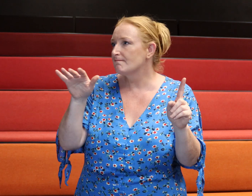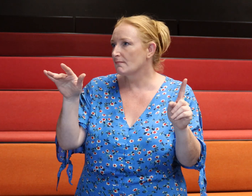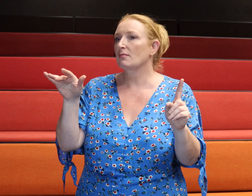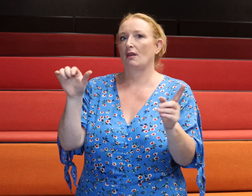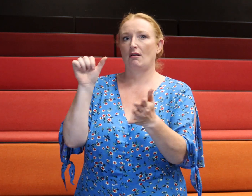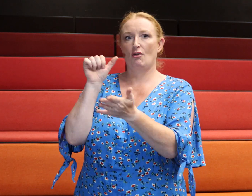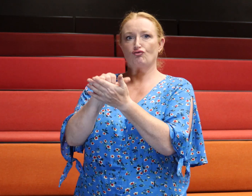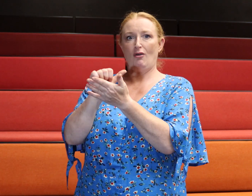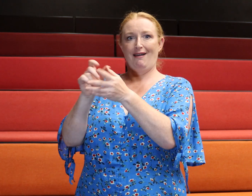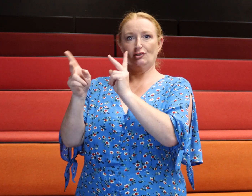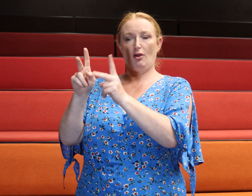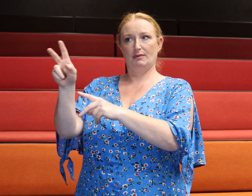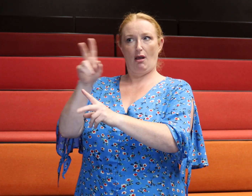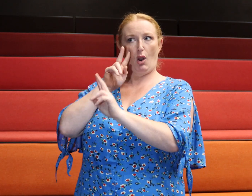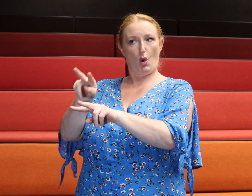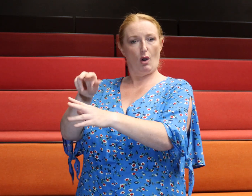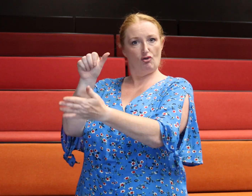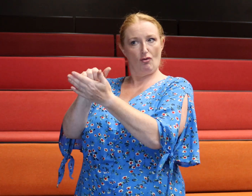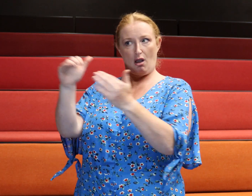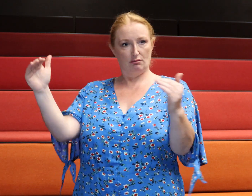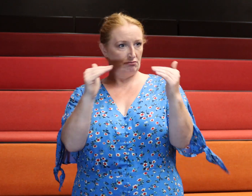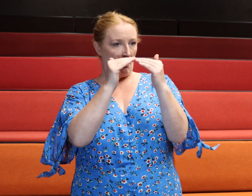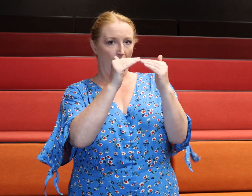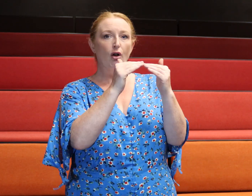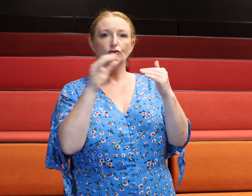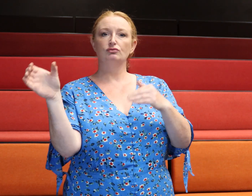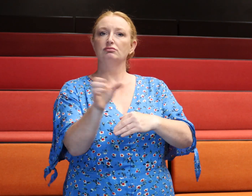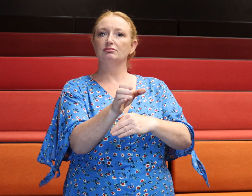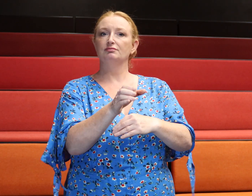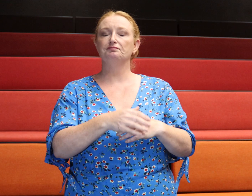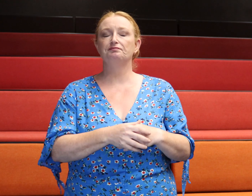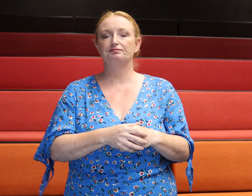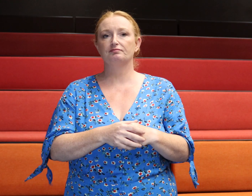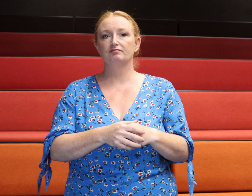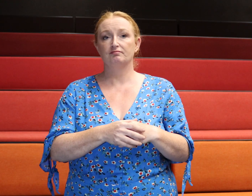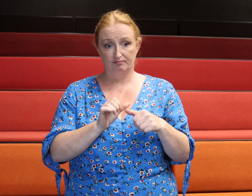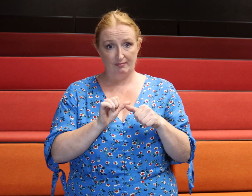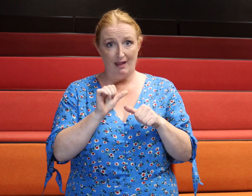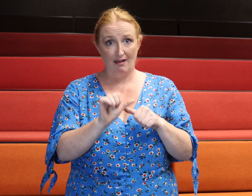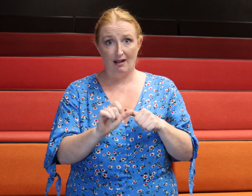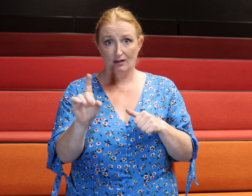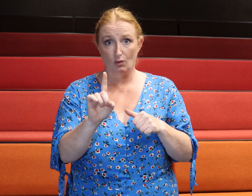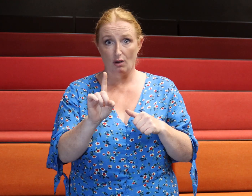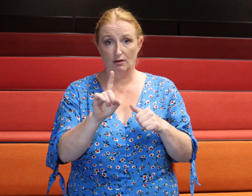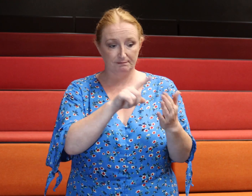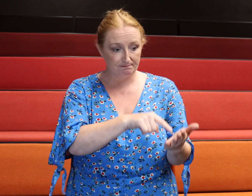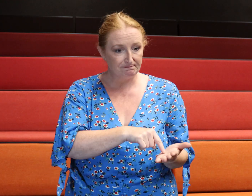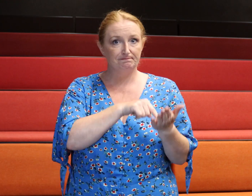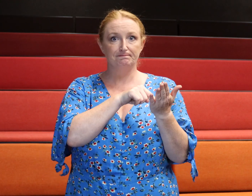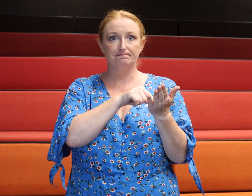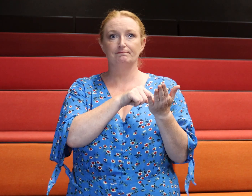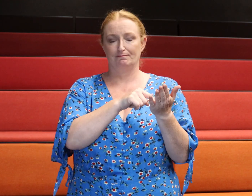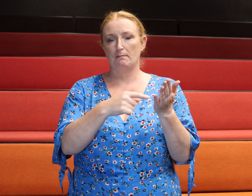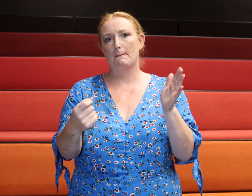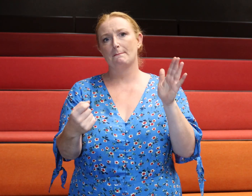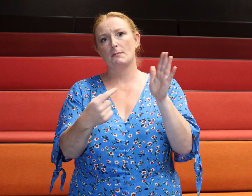and a look to match that particular show. Also, it's really important